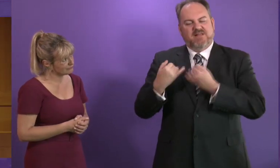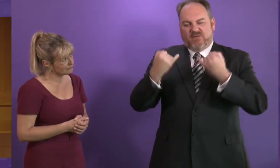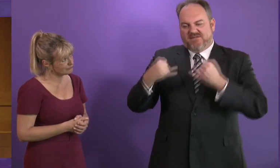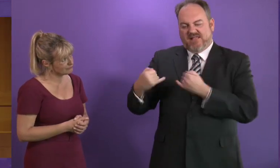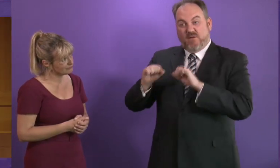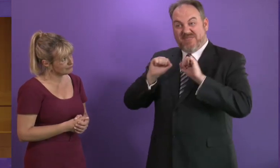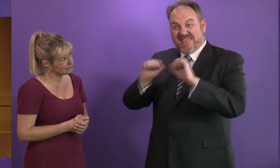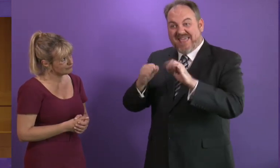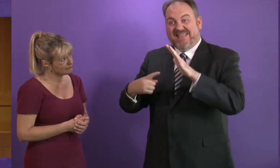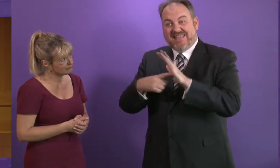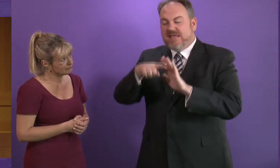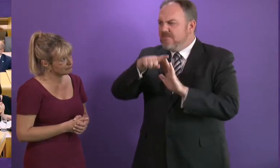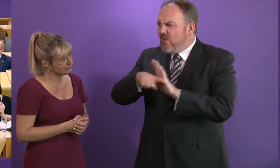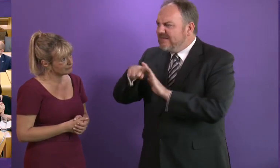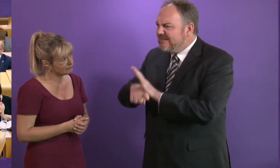The First Minister (Nicola Sturgeon):